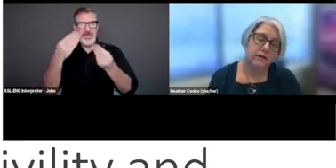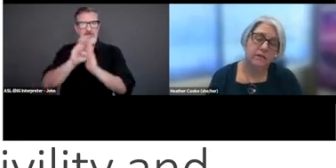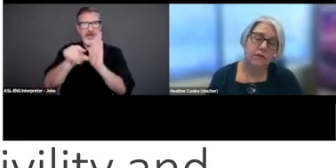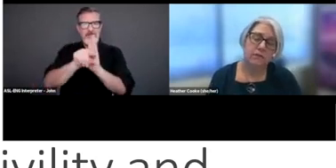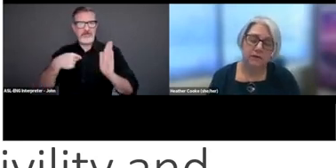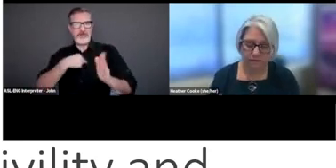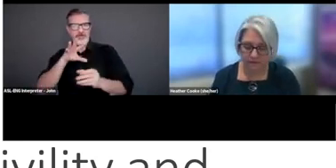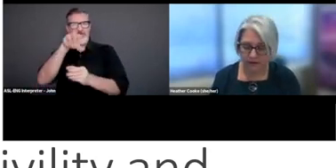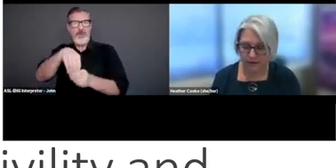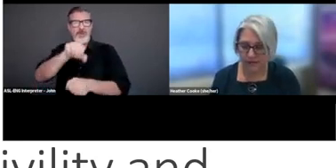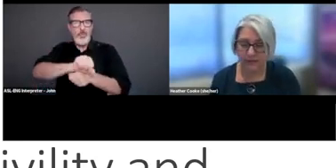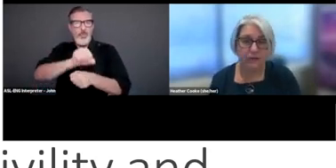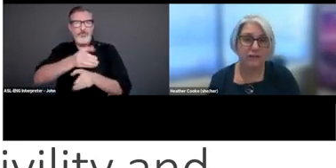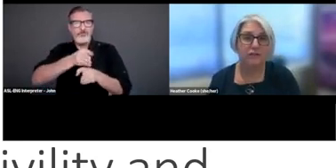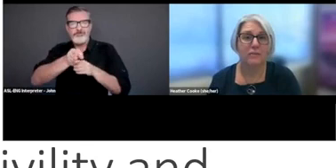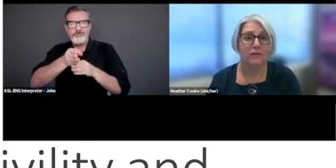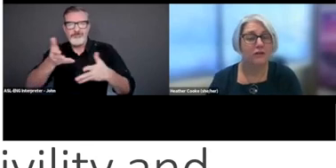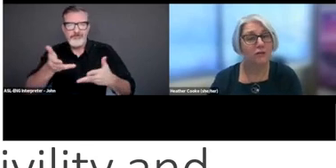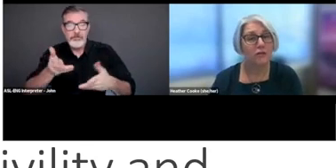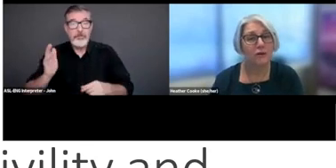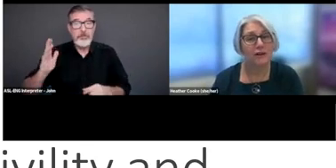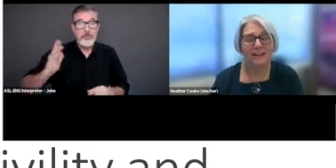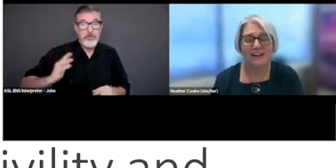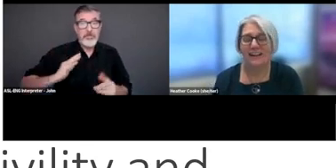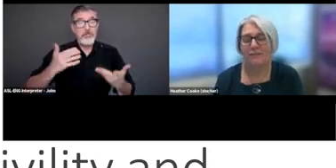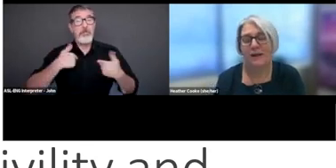how I came to this work. So I was engaged in doing my doctoral